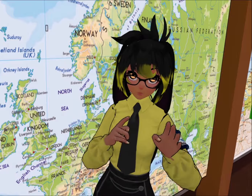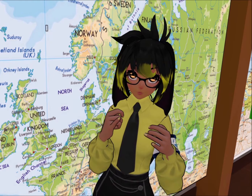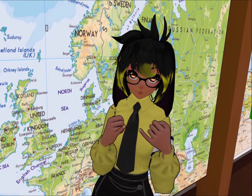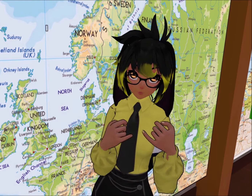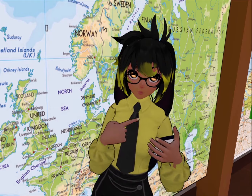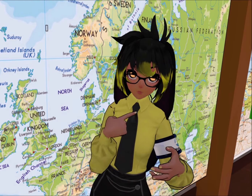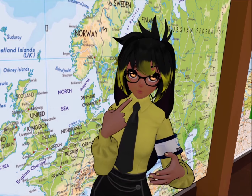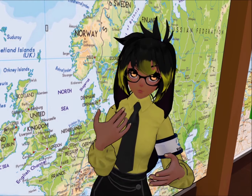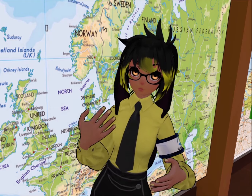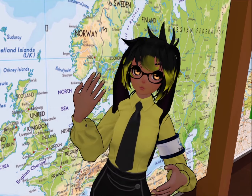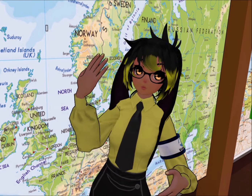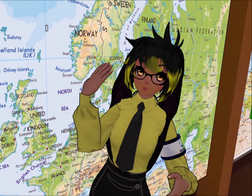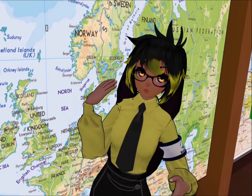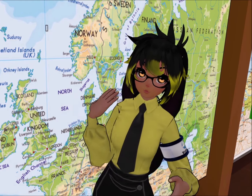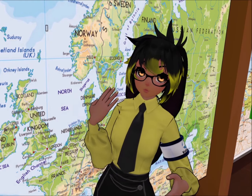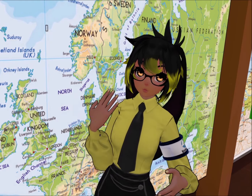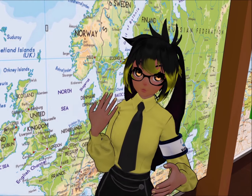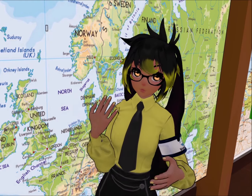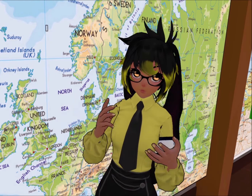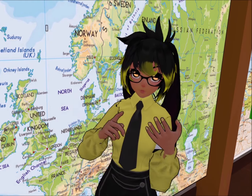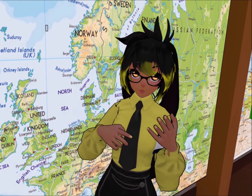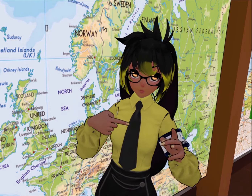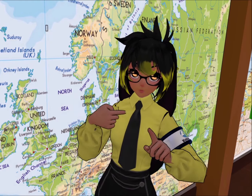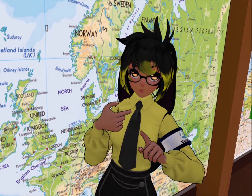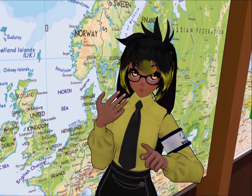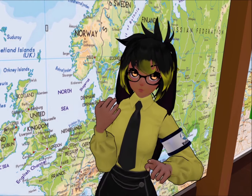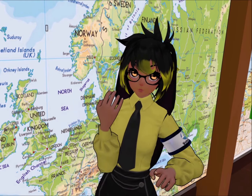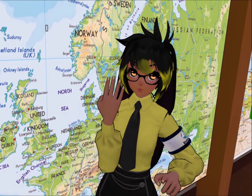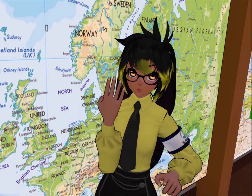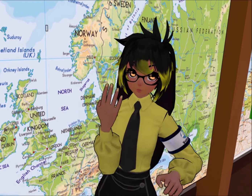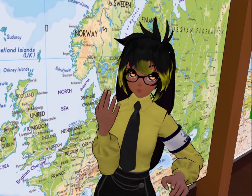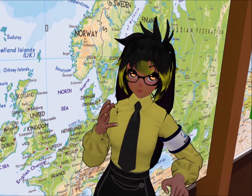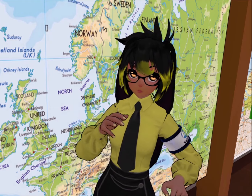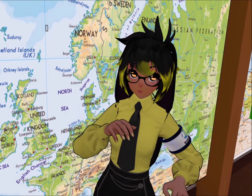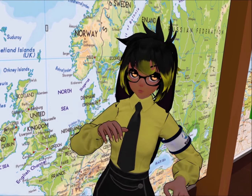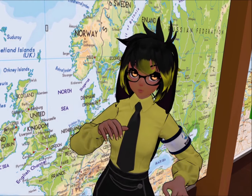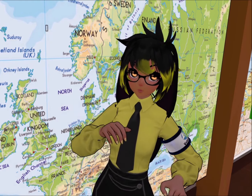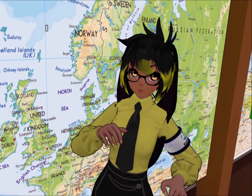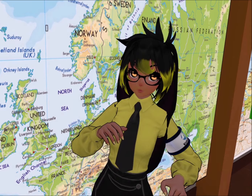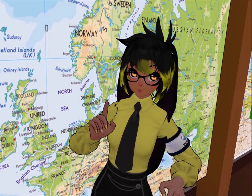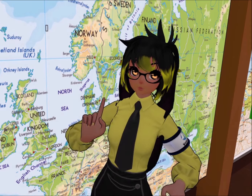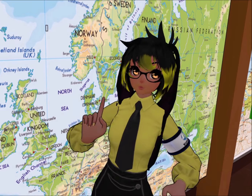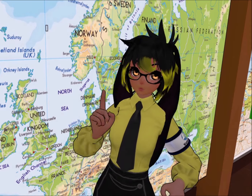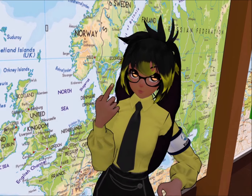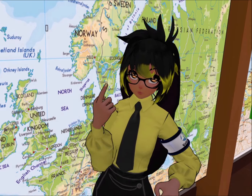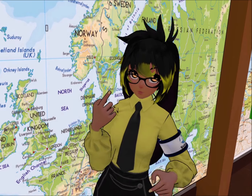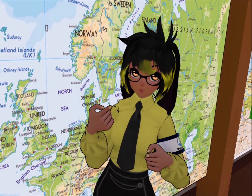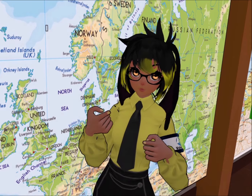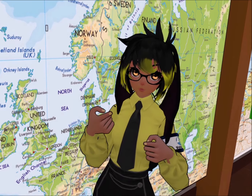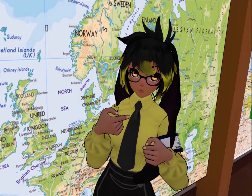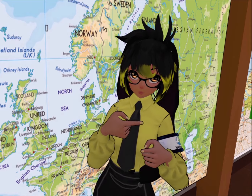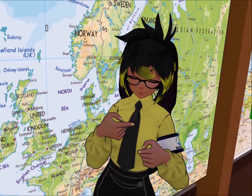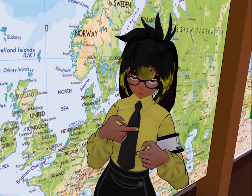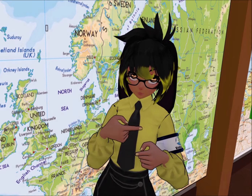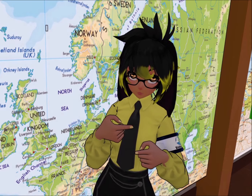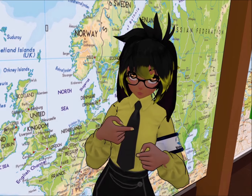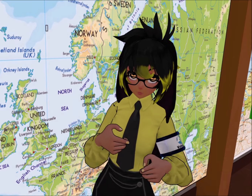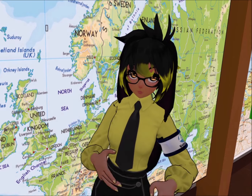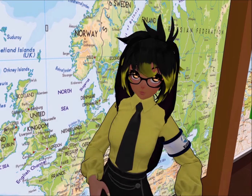As I've said before, the UK has four countries. Firstly, England